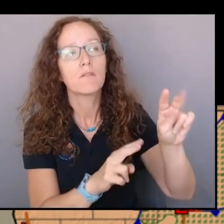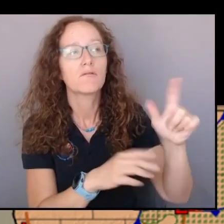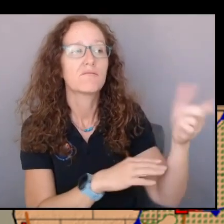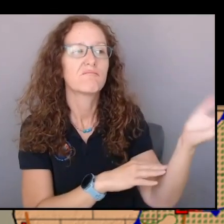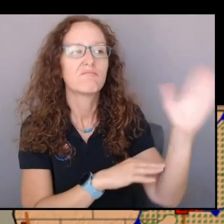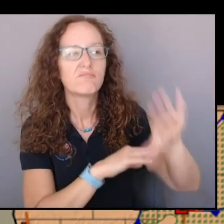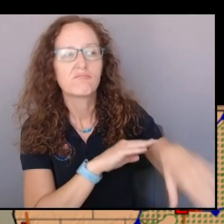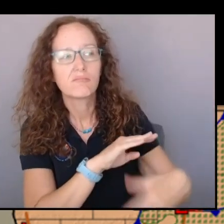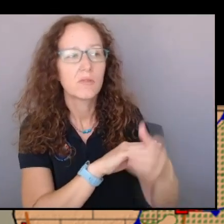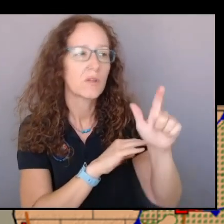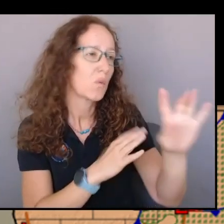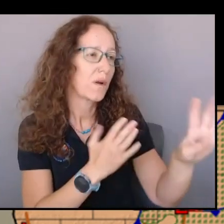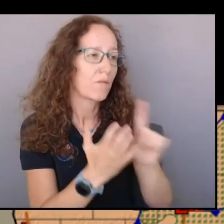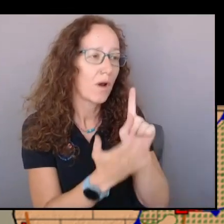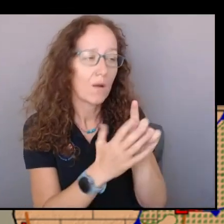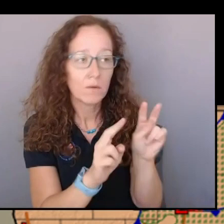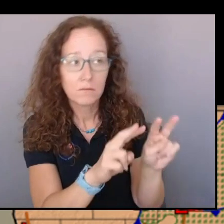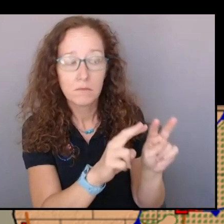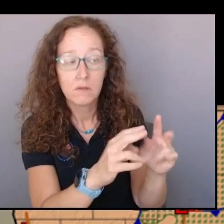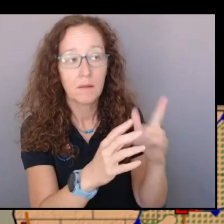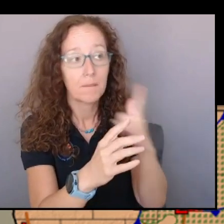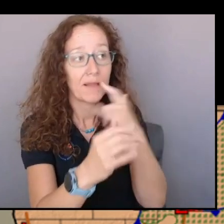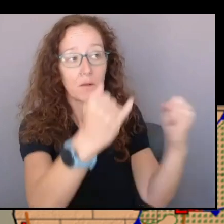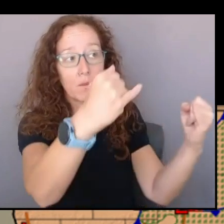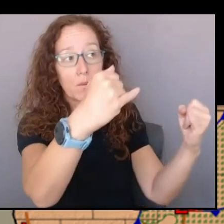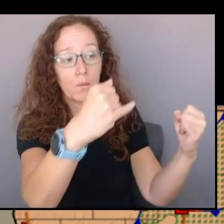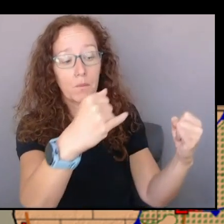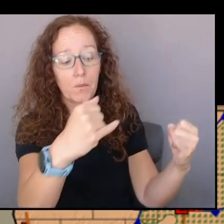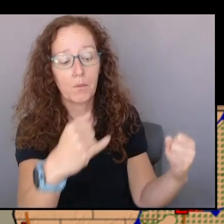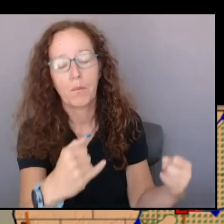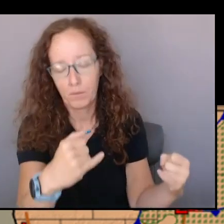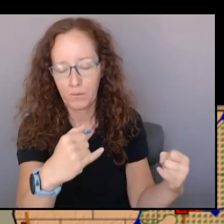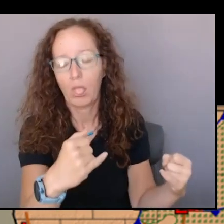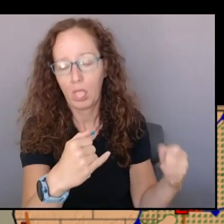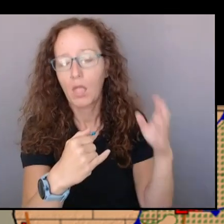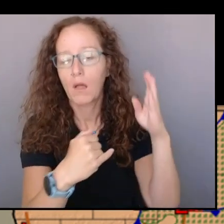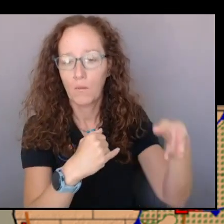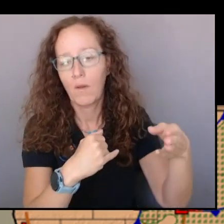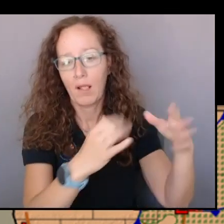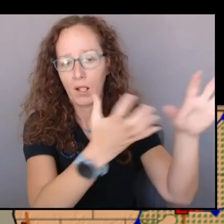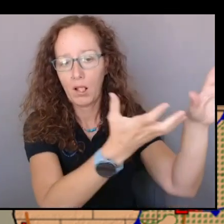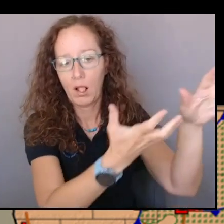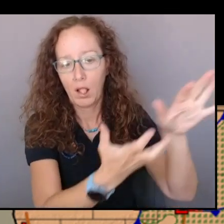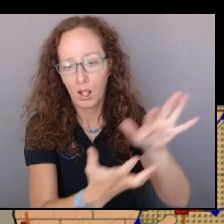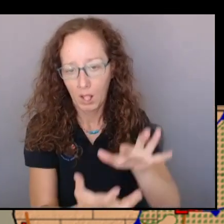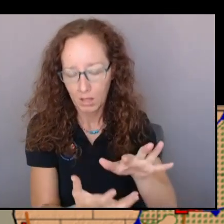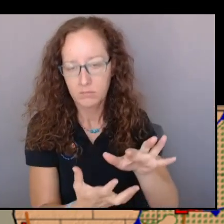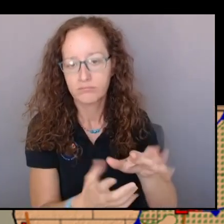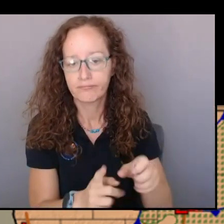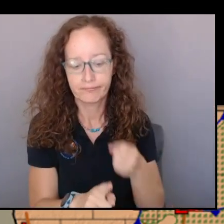continues to sag southward. That's going to bring some significant changes to our weather. And looking at